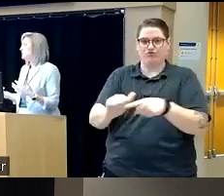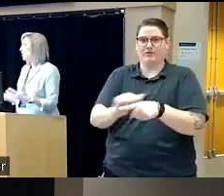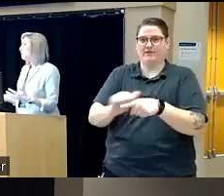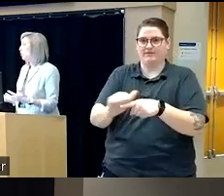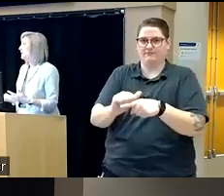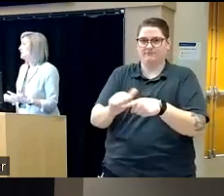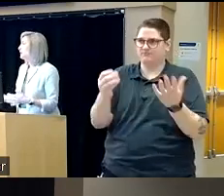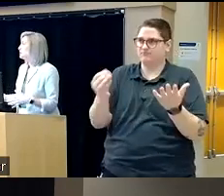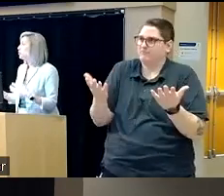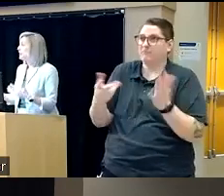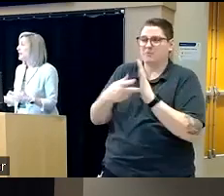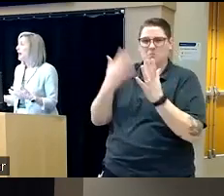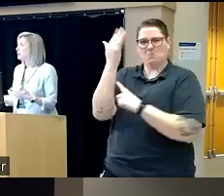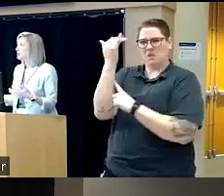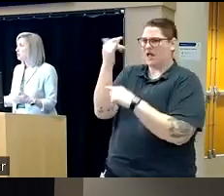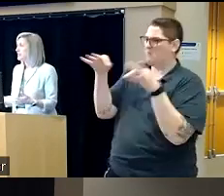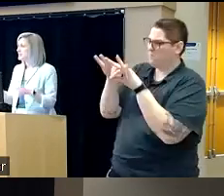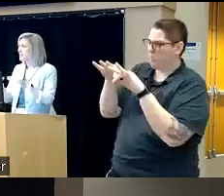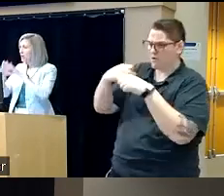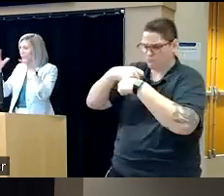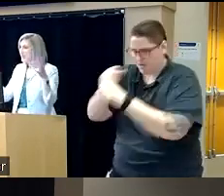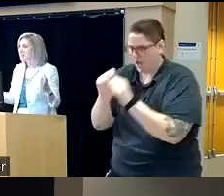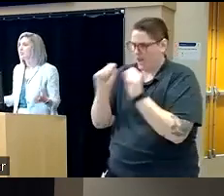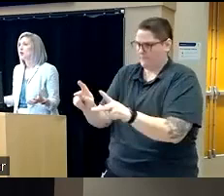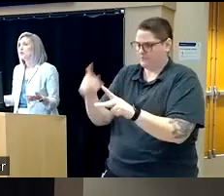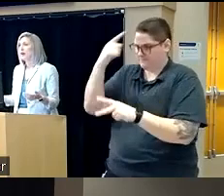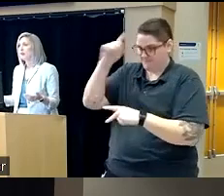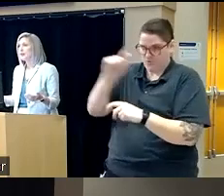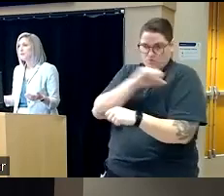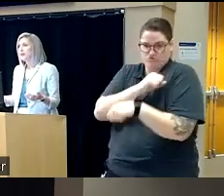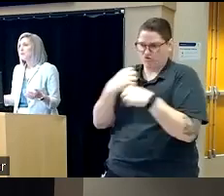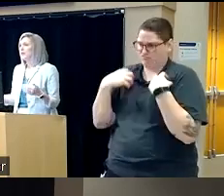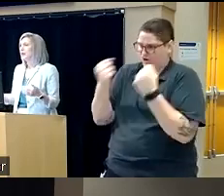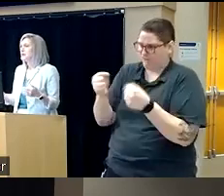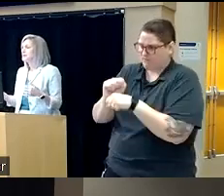why it's so important to be able to create opportunities within strong recovery because